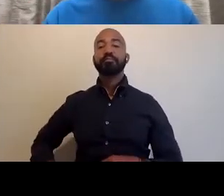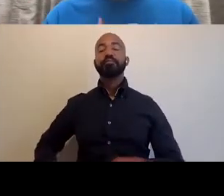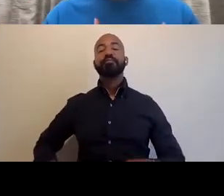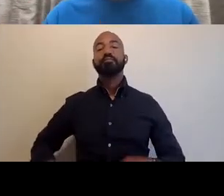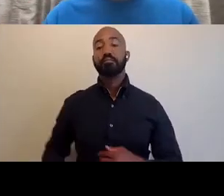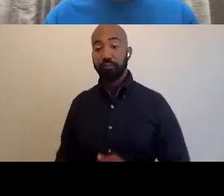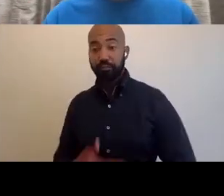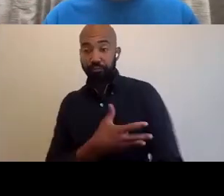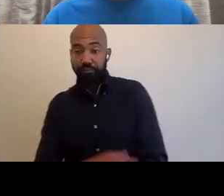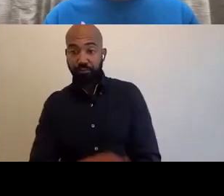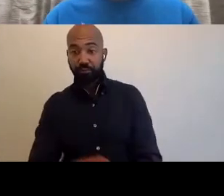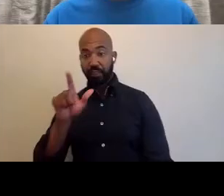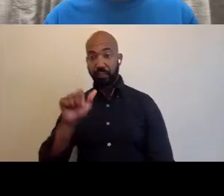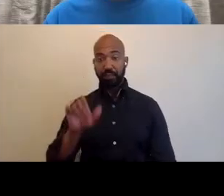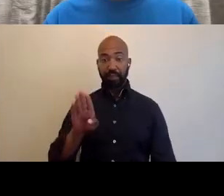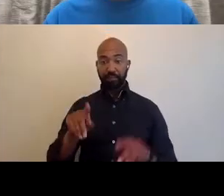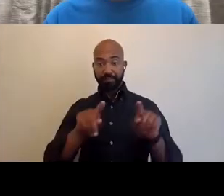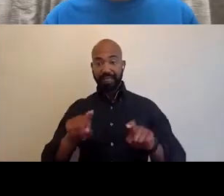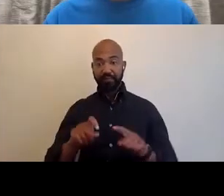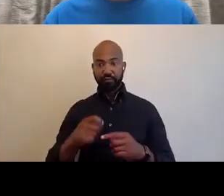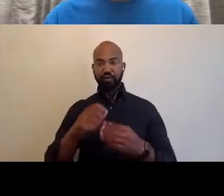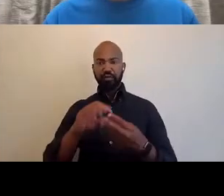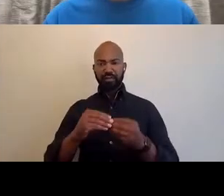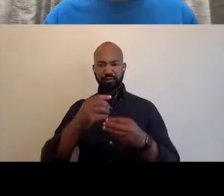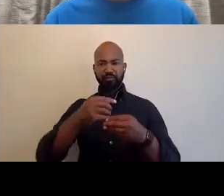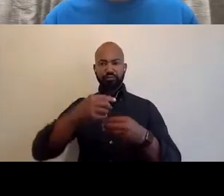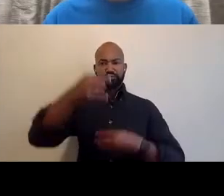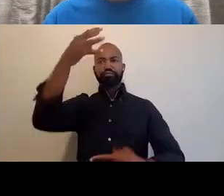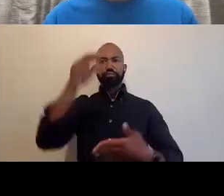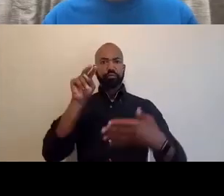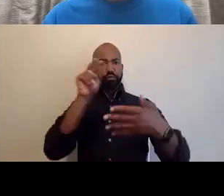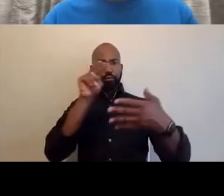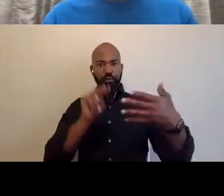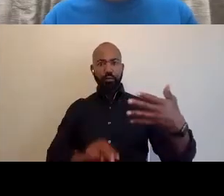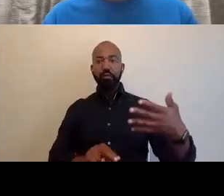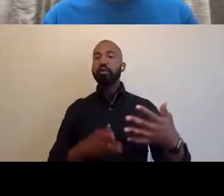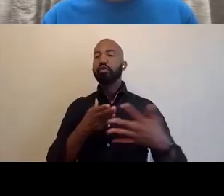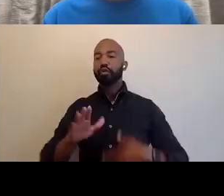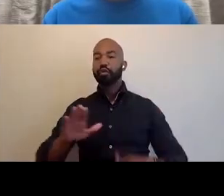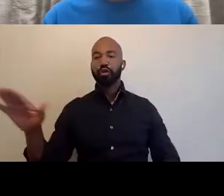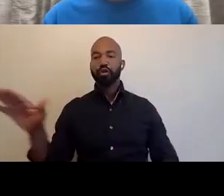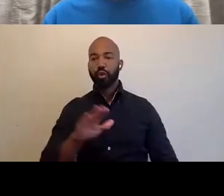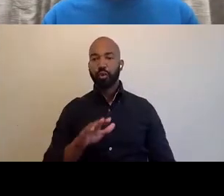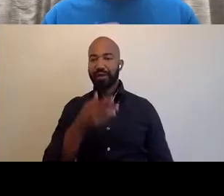we absolutely look at those labs through the lens of your gender, so your feminine gender.